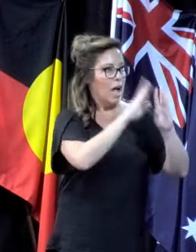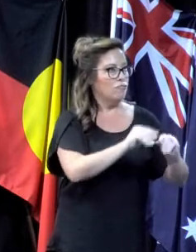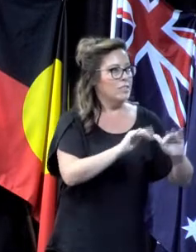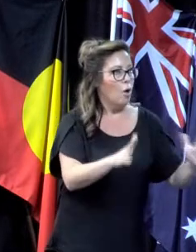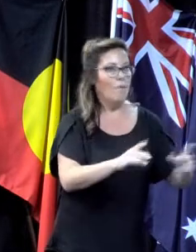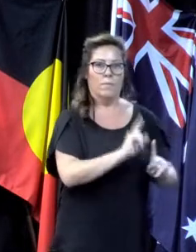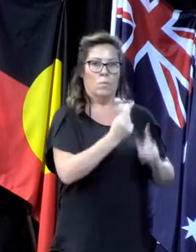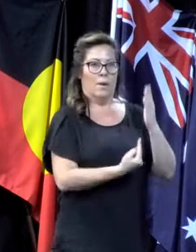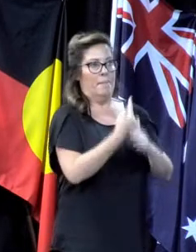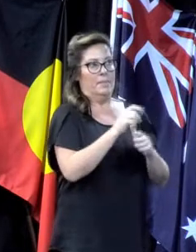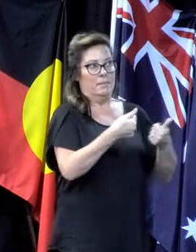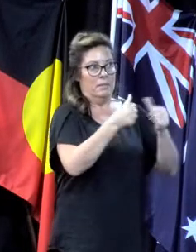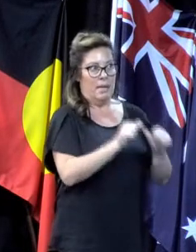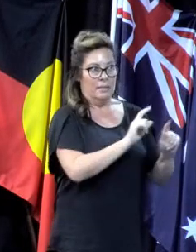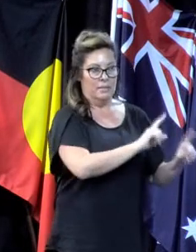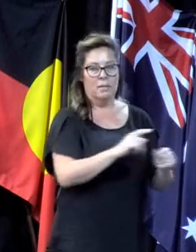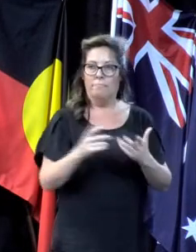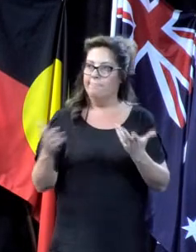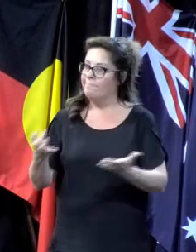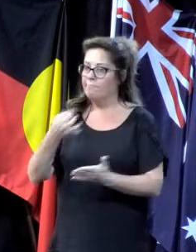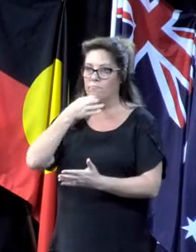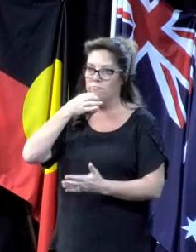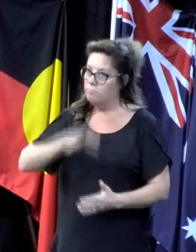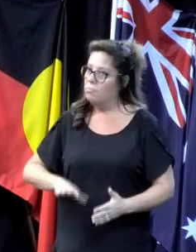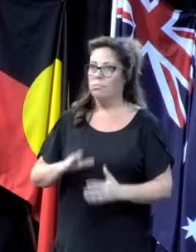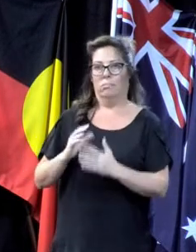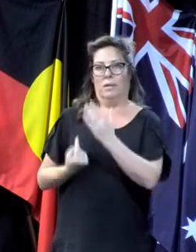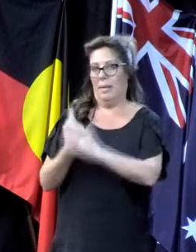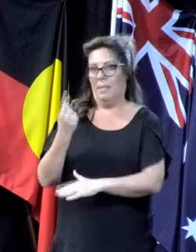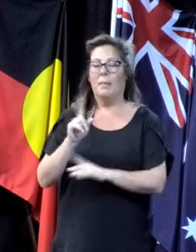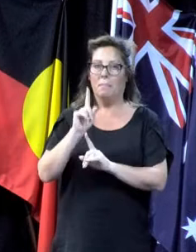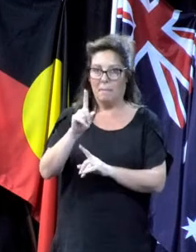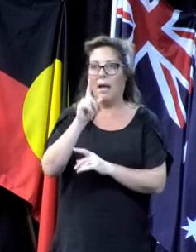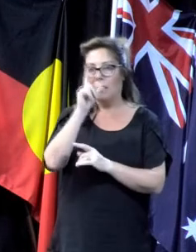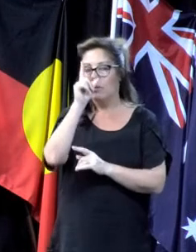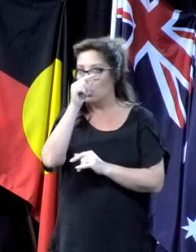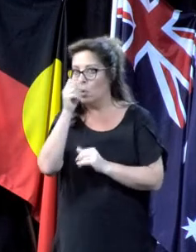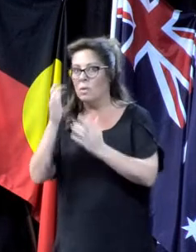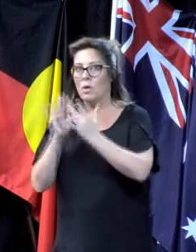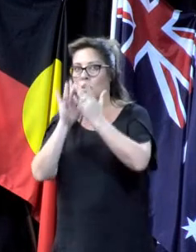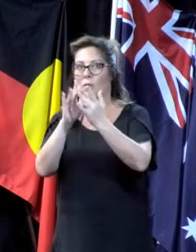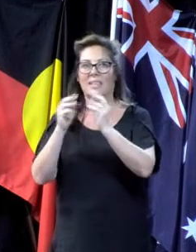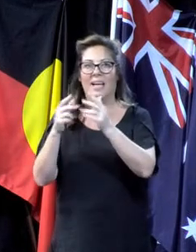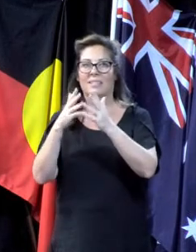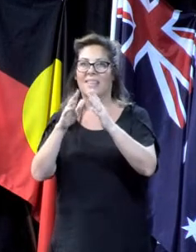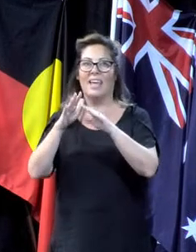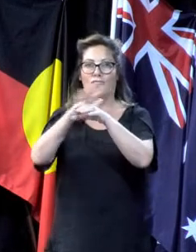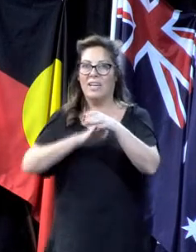where north regional office will be contacted, and then I will work with the peer personnel down there